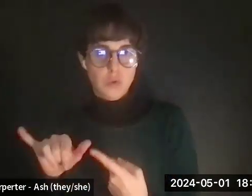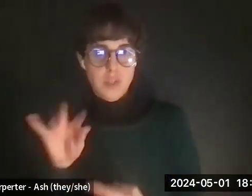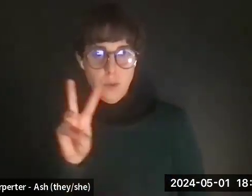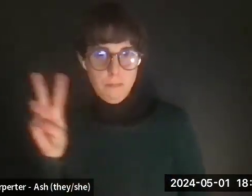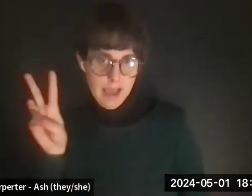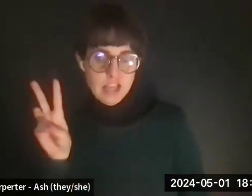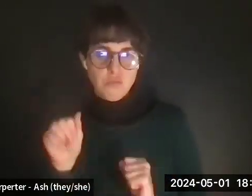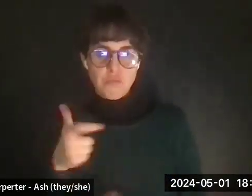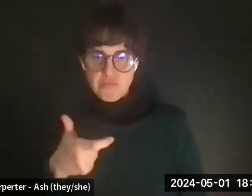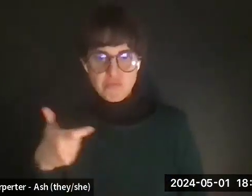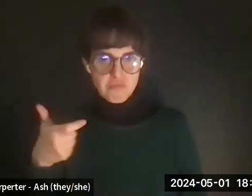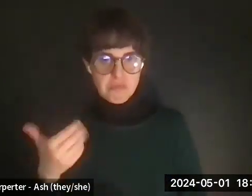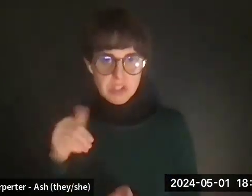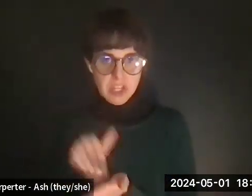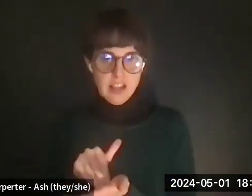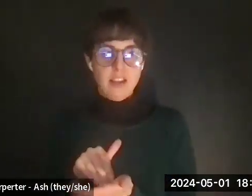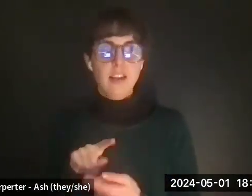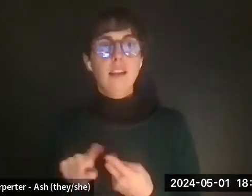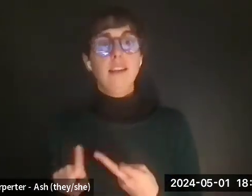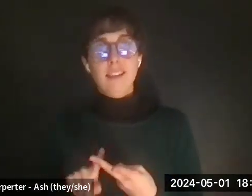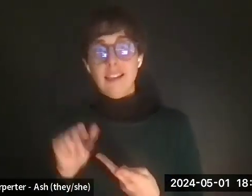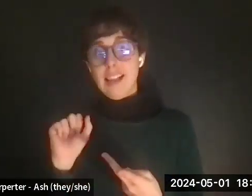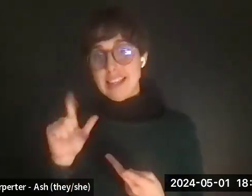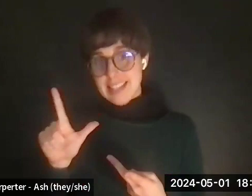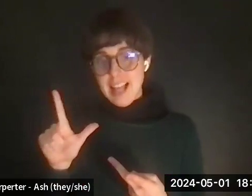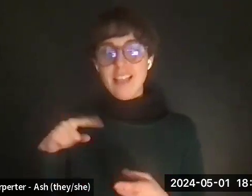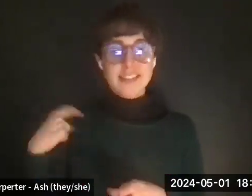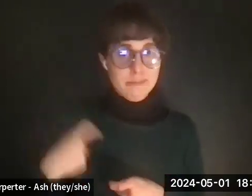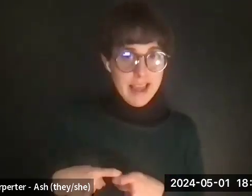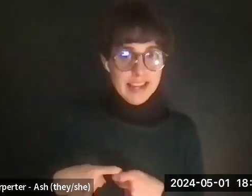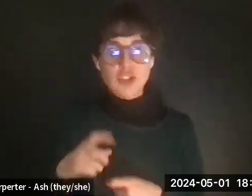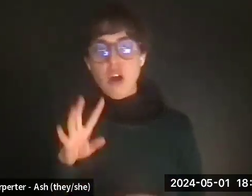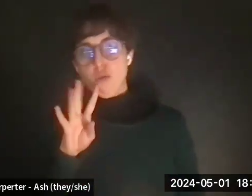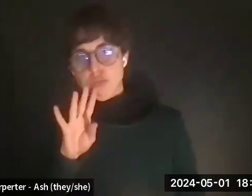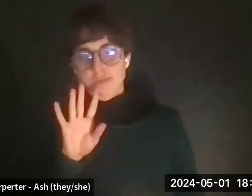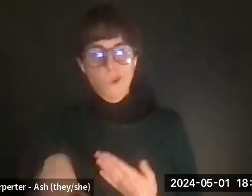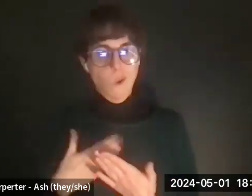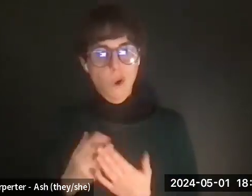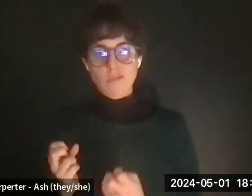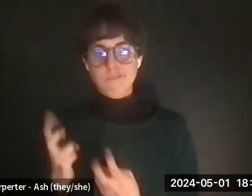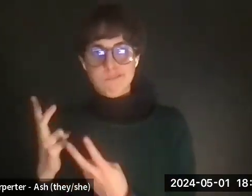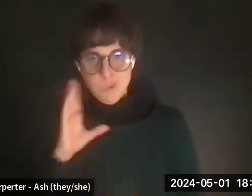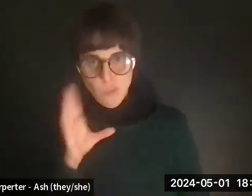of our a SL interpretation. We'll send out an email via gov delivery with the link to